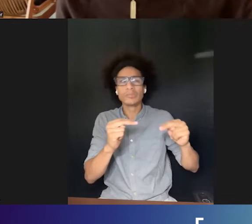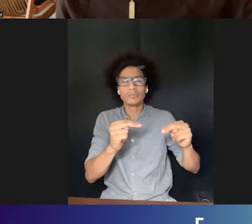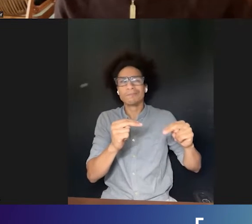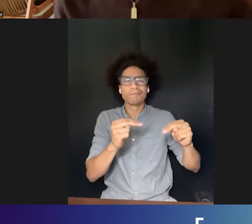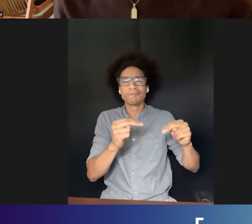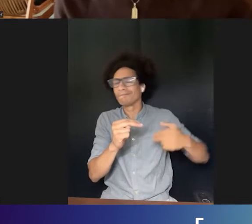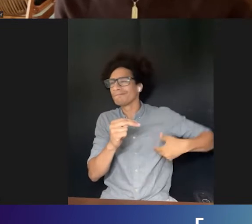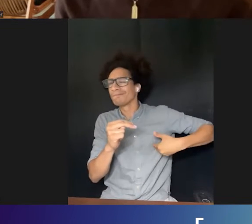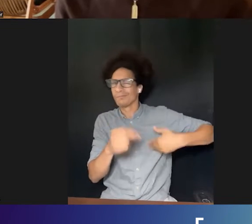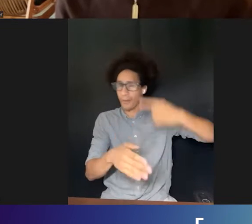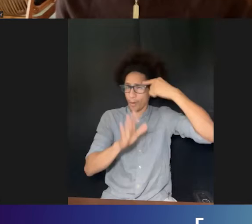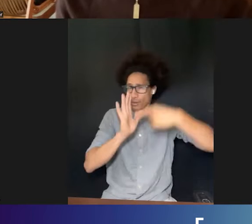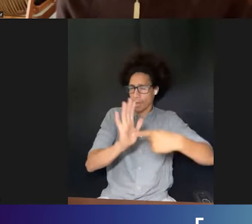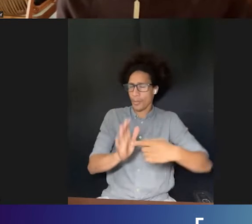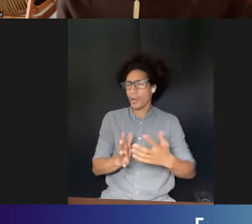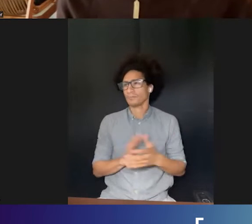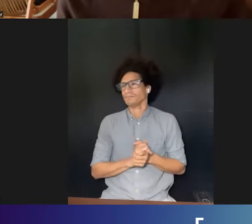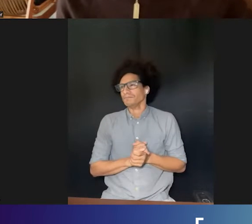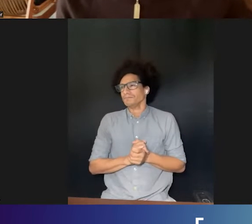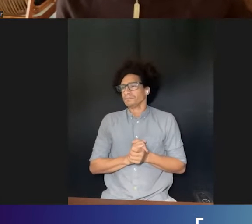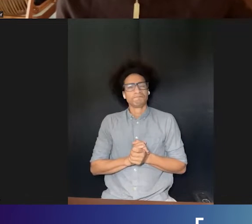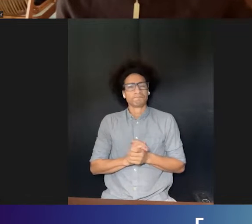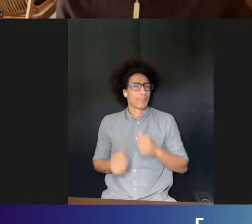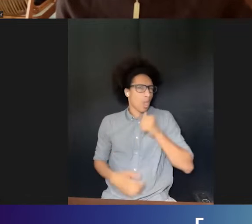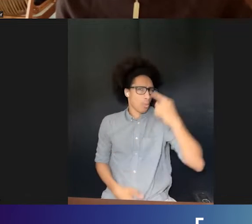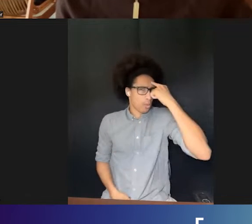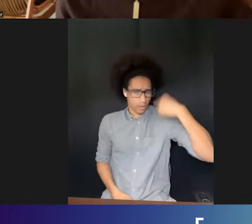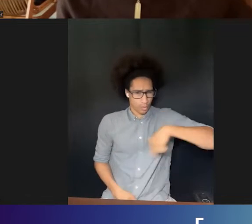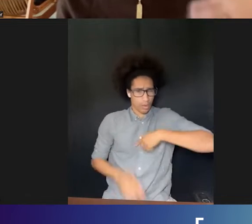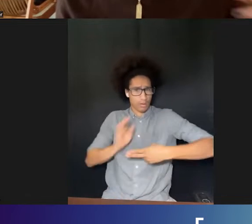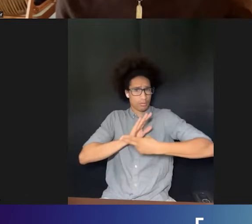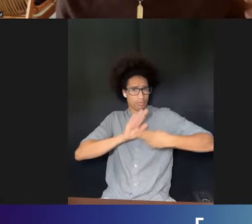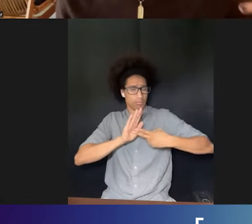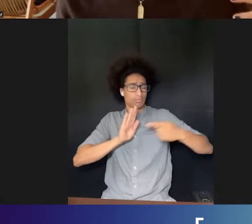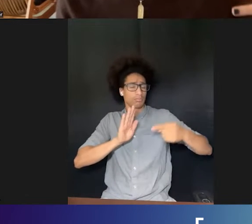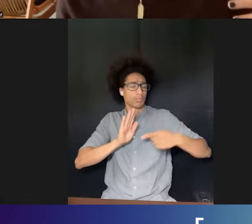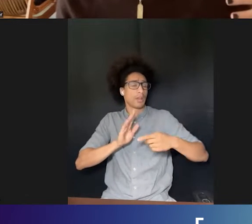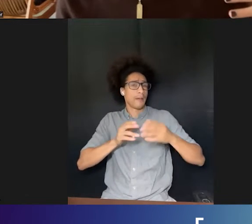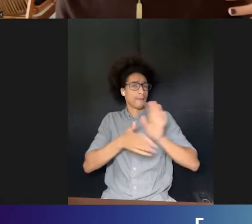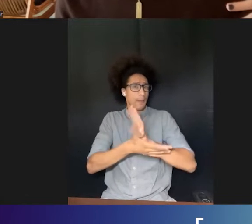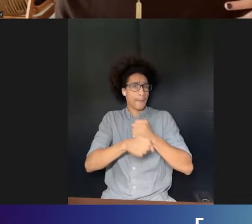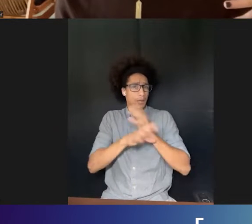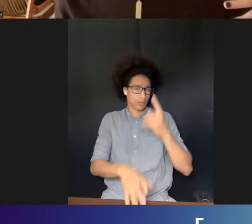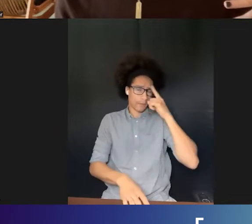I don't think for us as filmmakers, this is director Elizabeth Low. Like, you know, that her